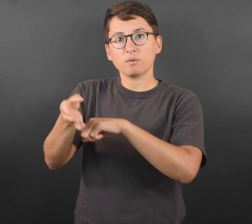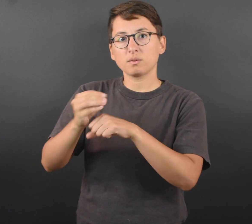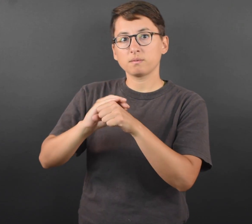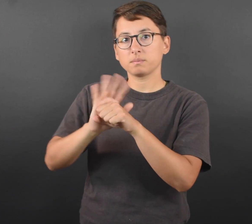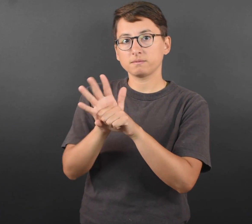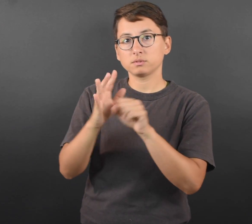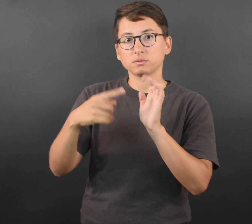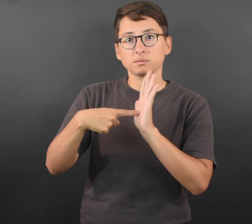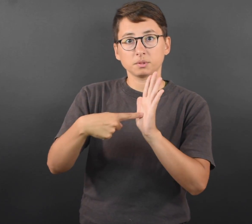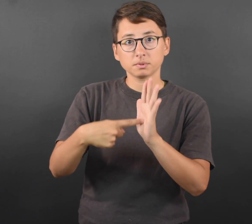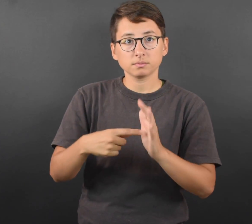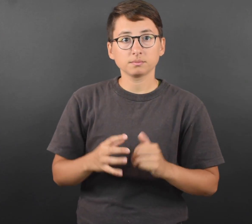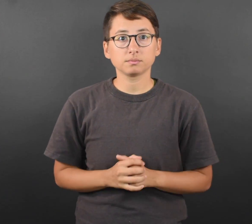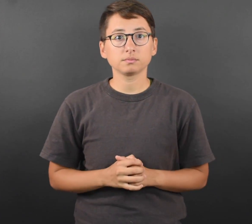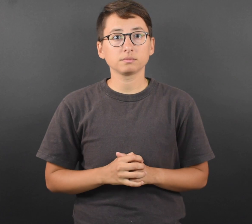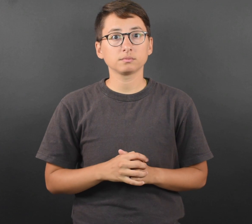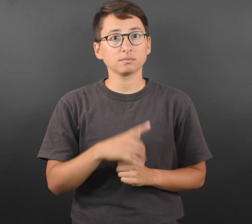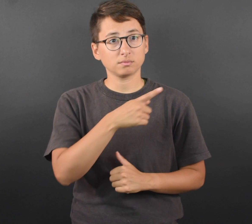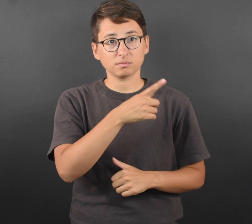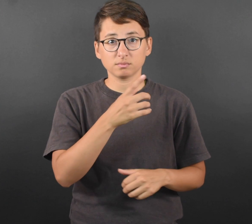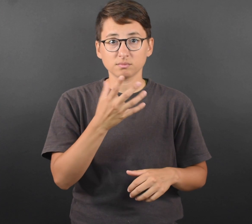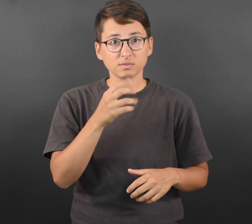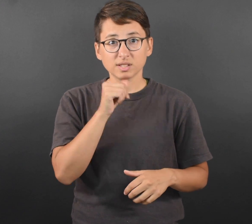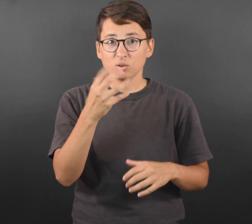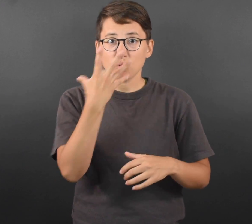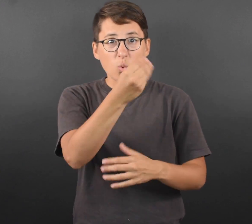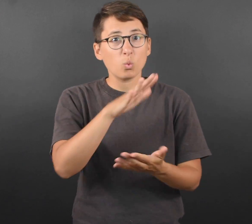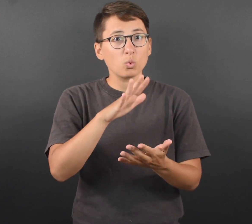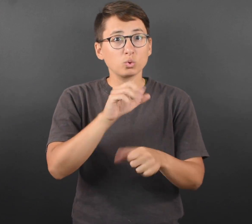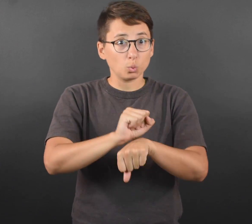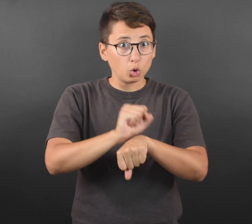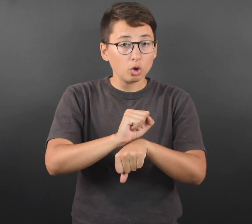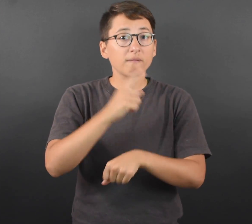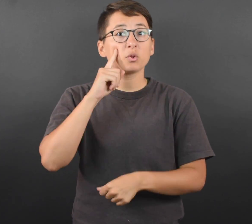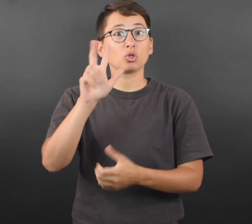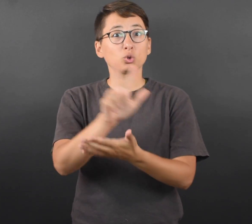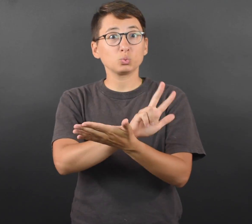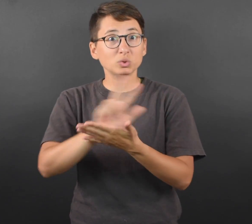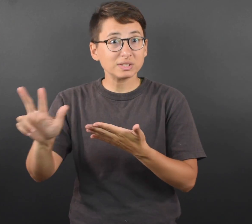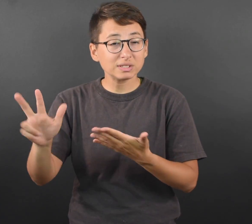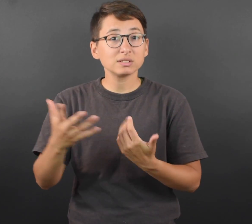After being out of work for three weeks, including several trips to the emergency room for shortness